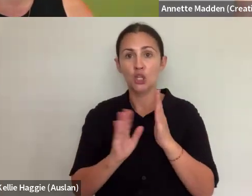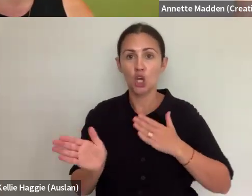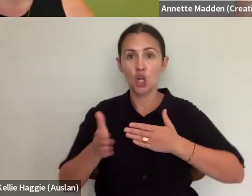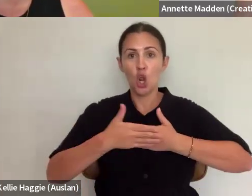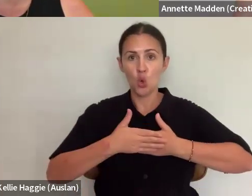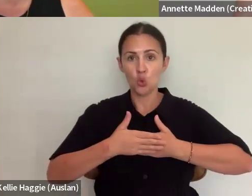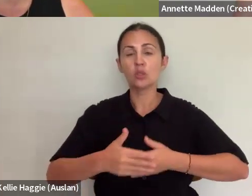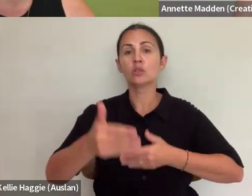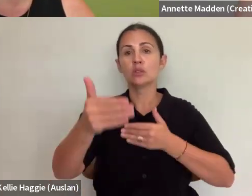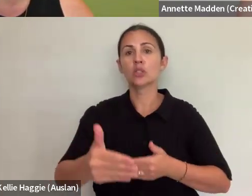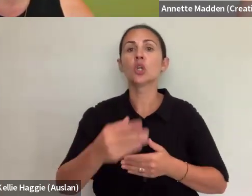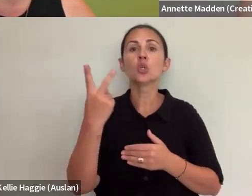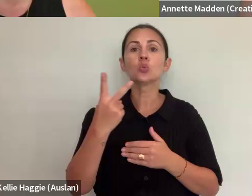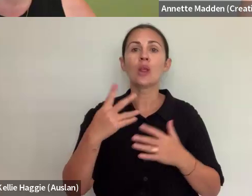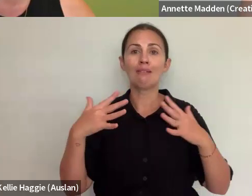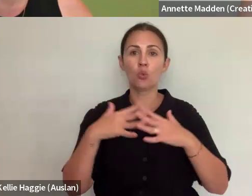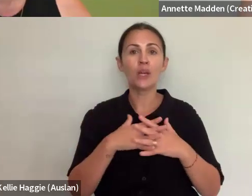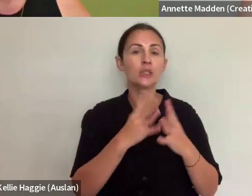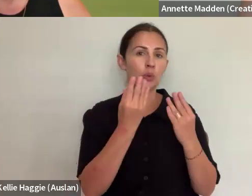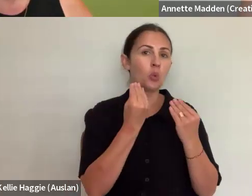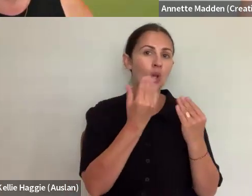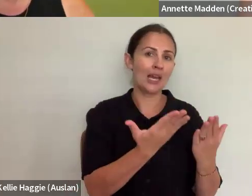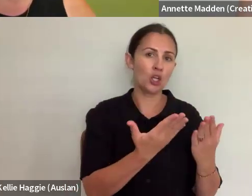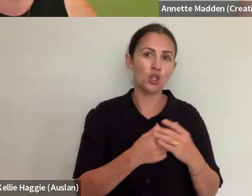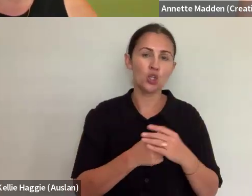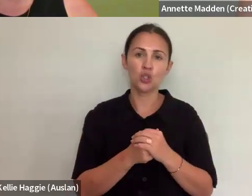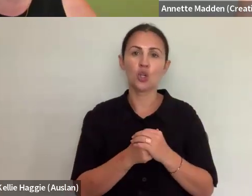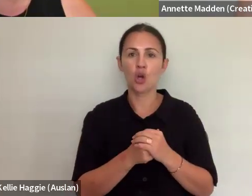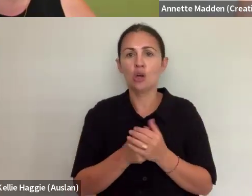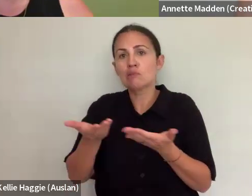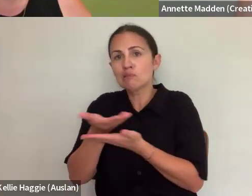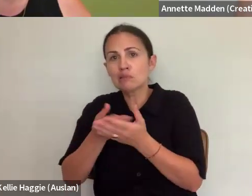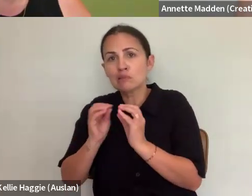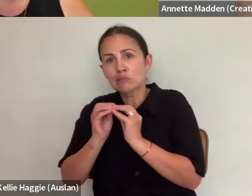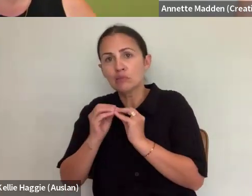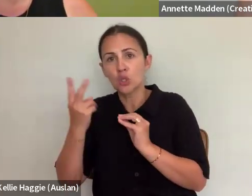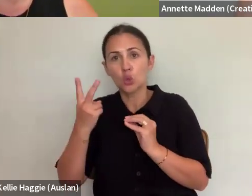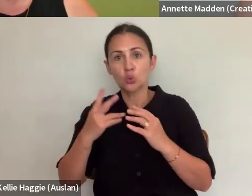you can drop us an email, and we can raise that in the assessment meeting with the